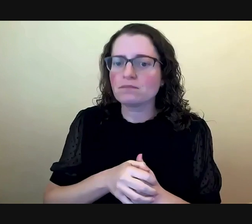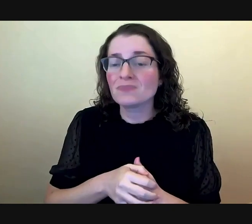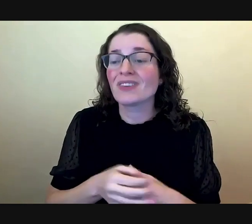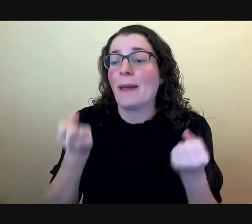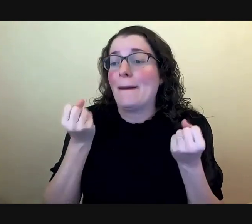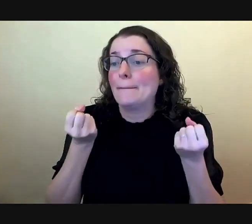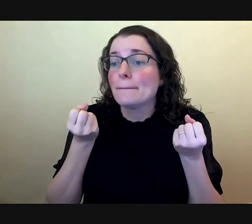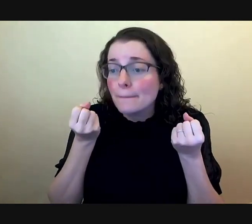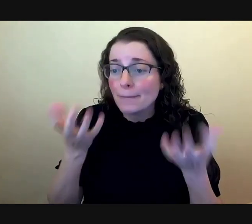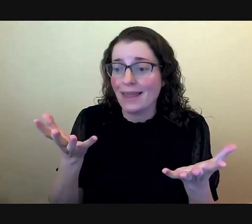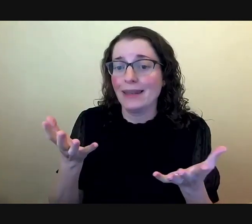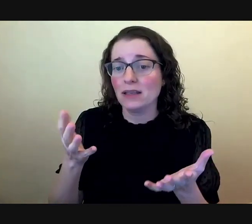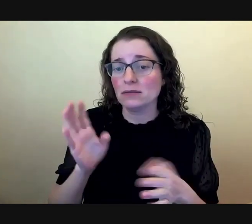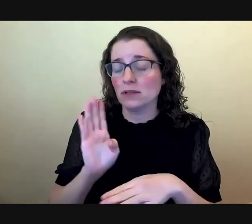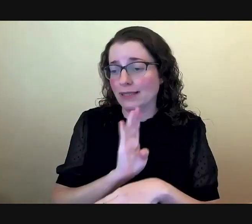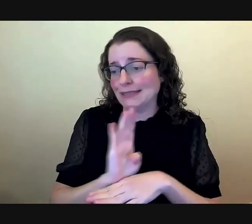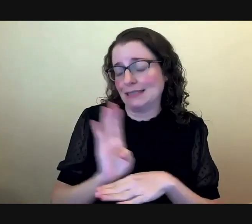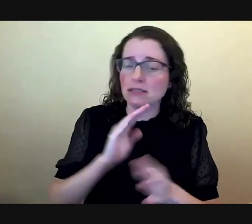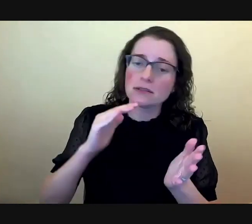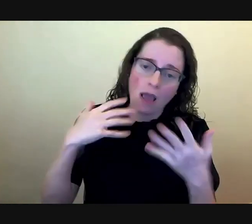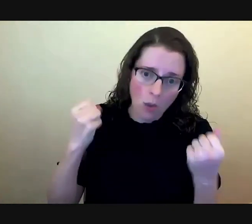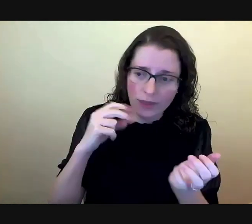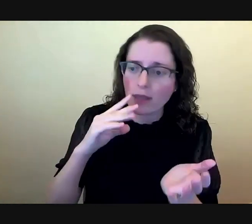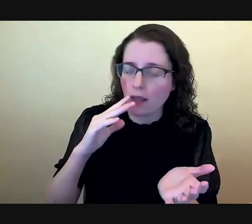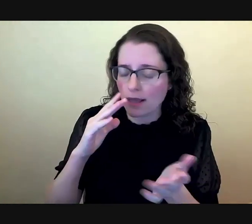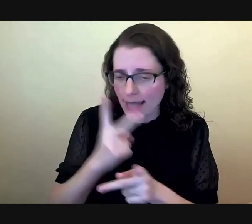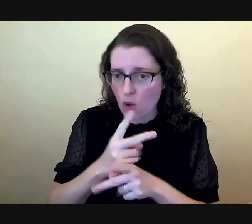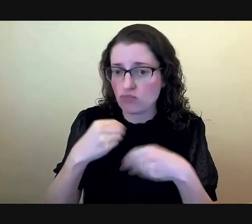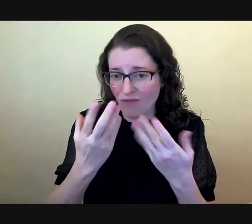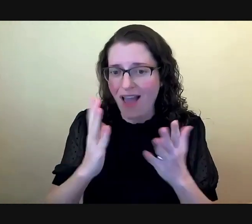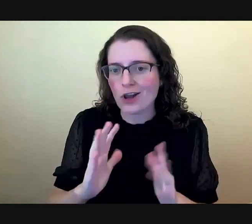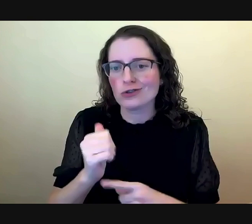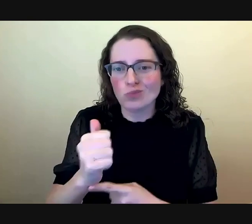Some issues that we see with this is that many entities